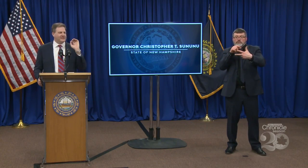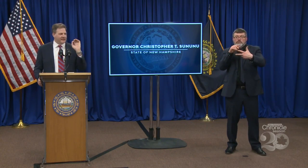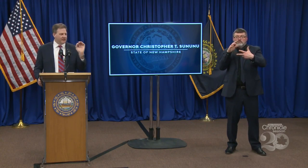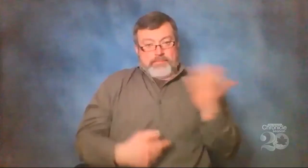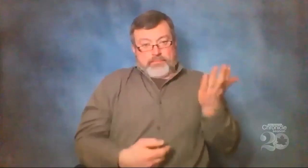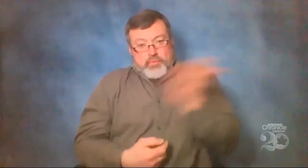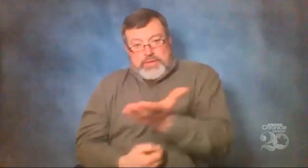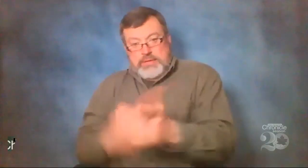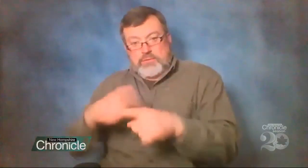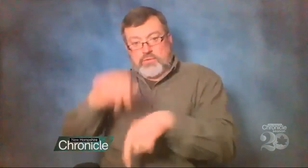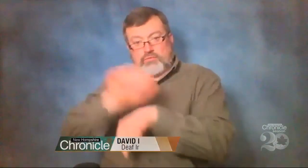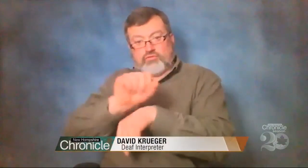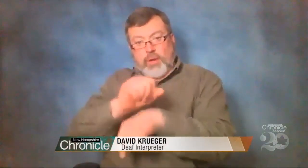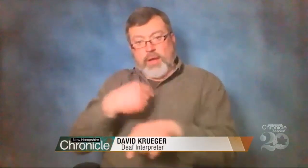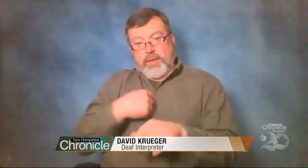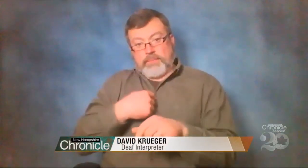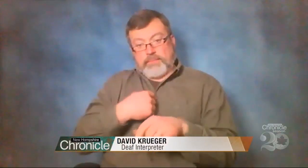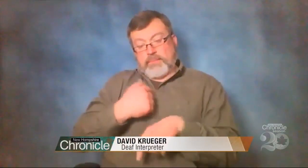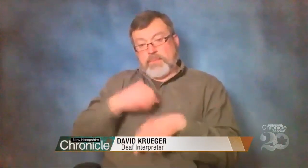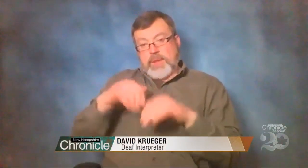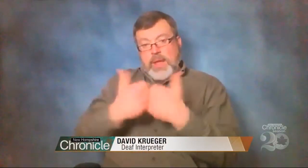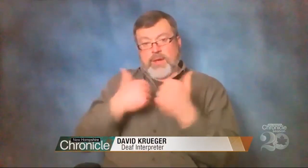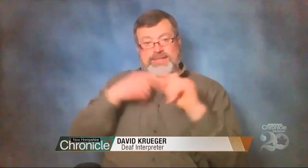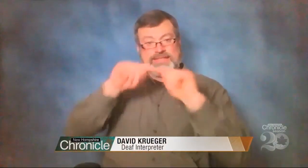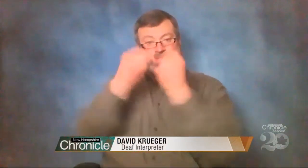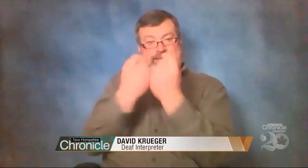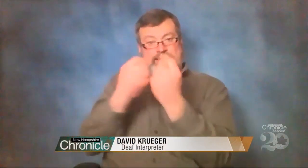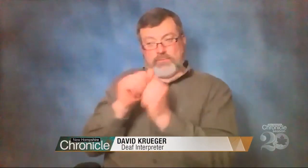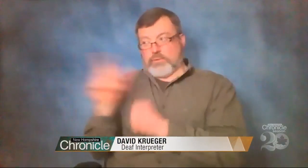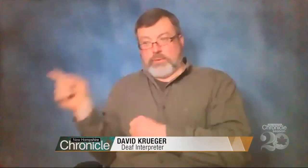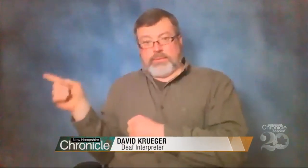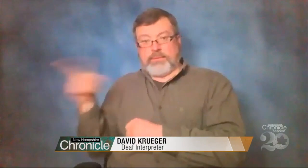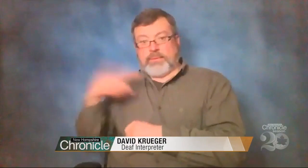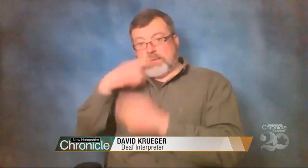BUT DAVID HIMSELF CAN’T HEAR A WORD THE GOVERNOR SAYS.